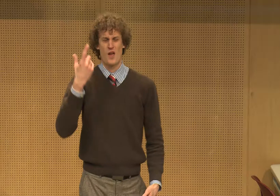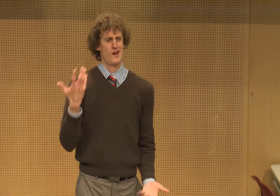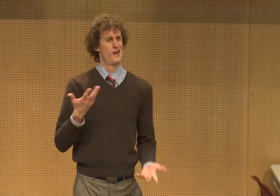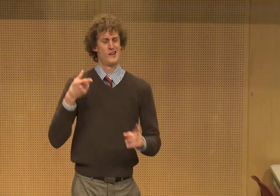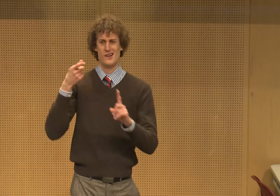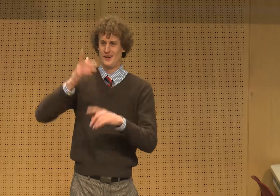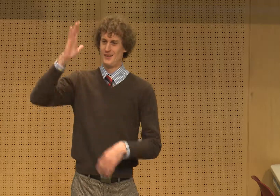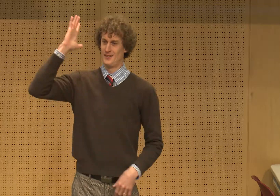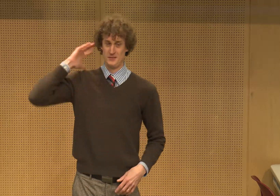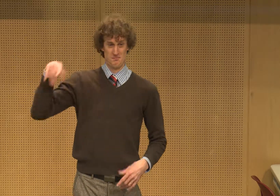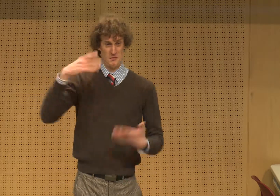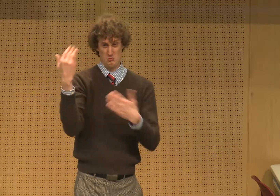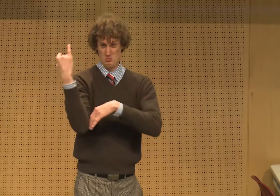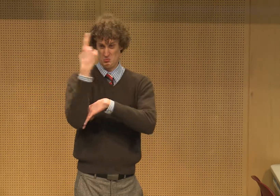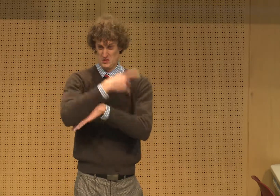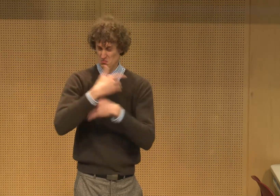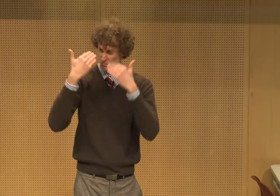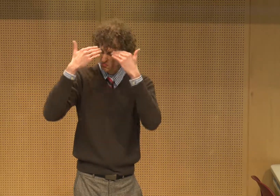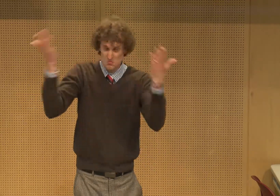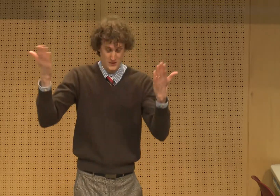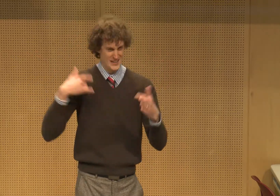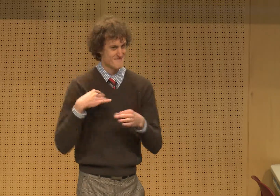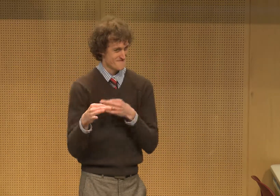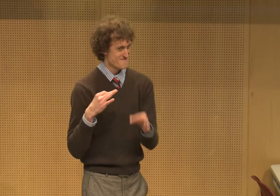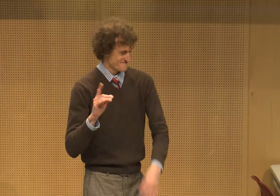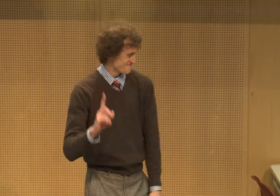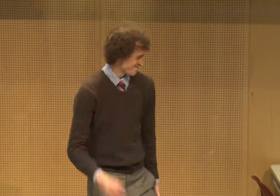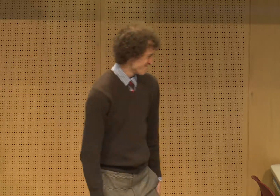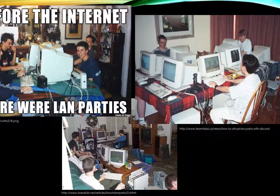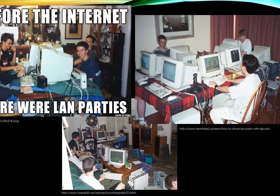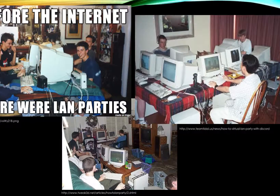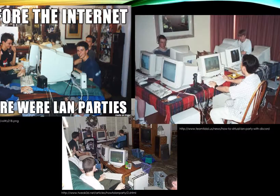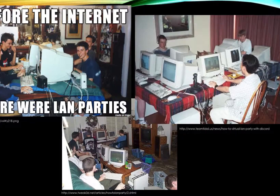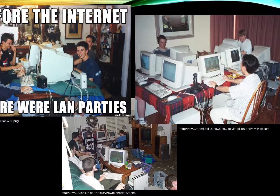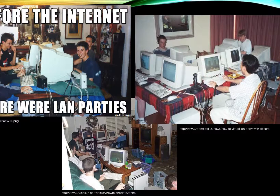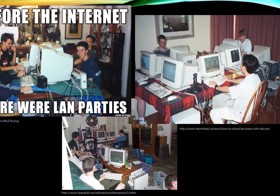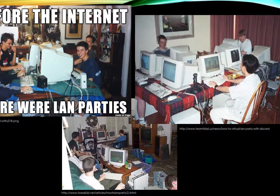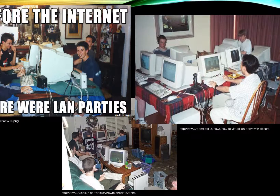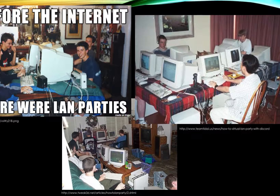a boxing game that I liked, so many of these are not well known today,